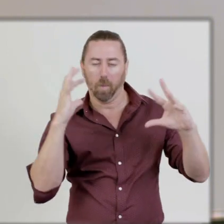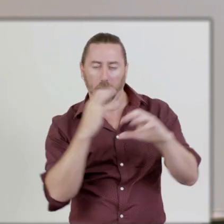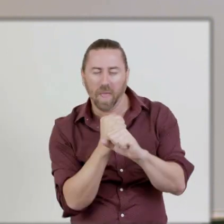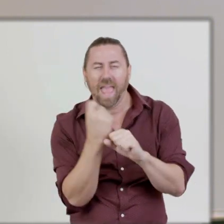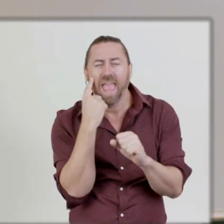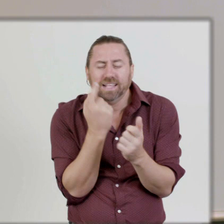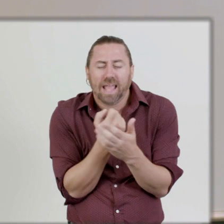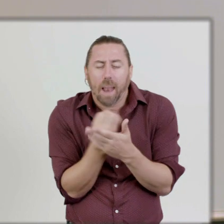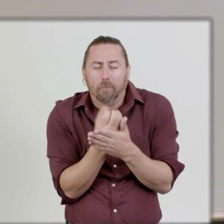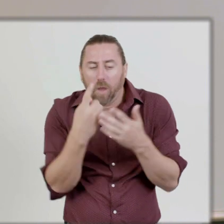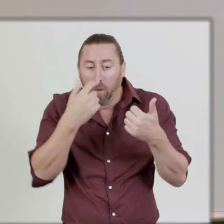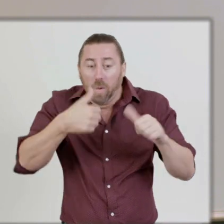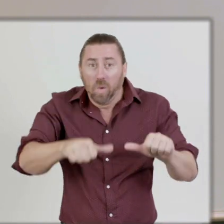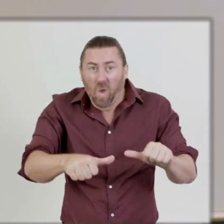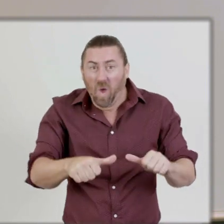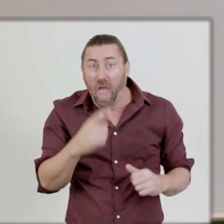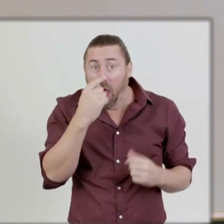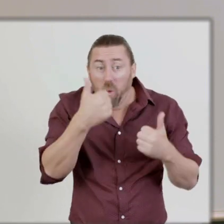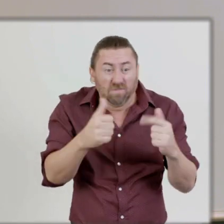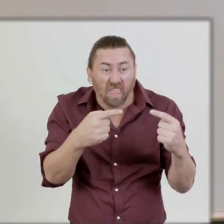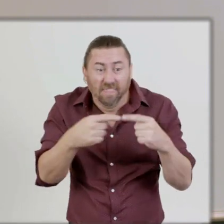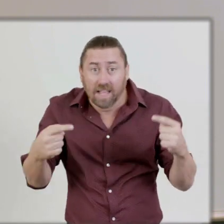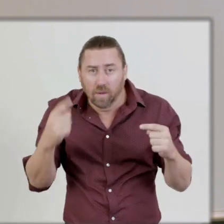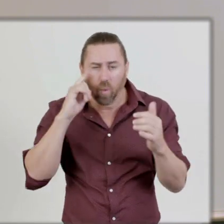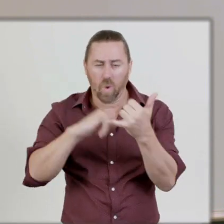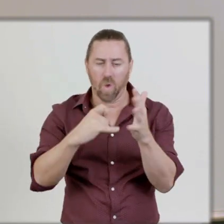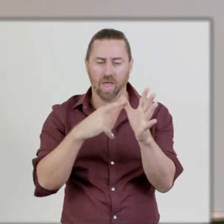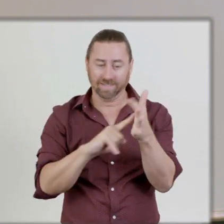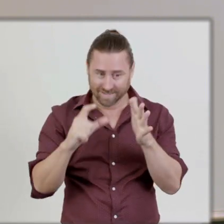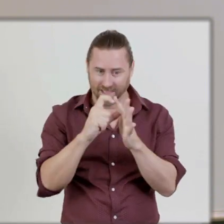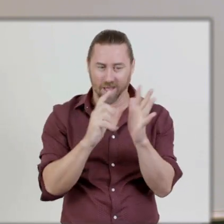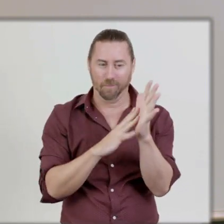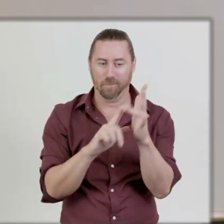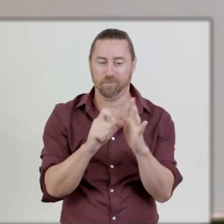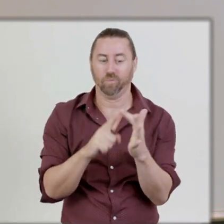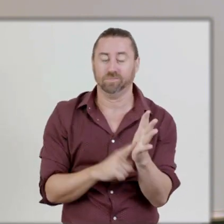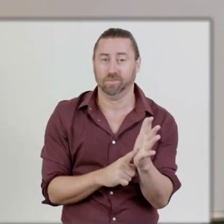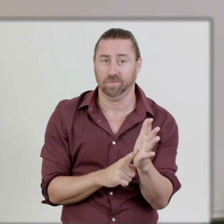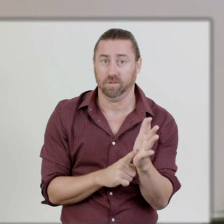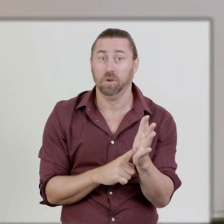down into sizes we are more familiar with. We can use everyday objects in a scale model.